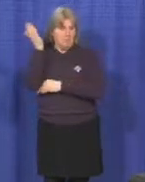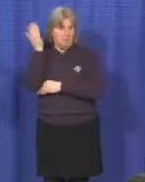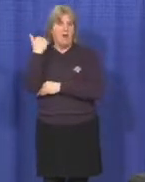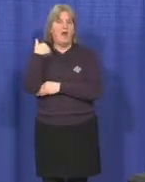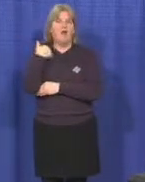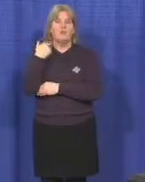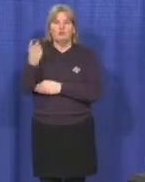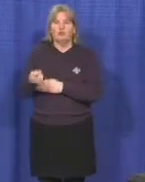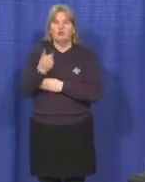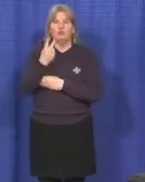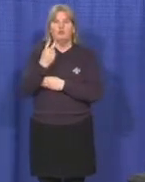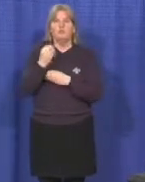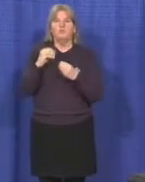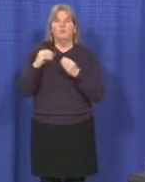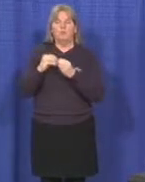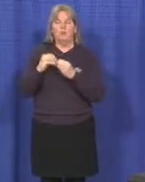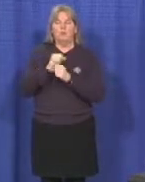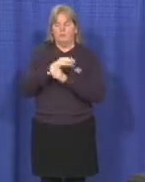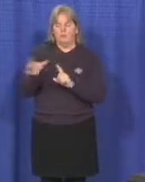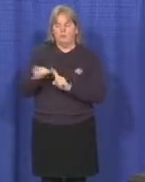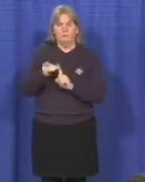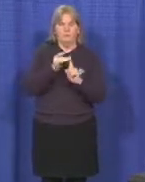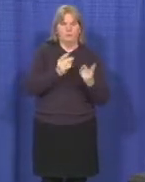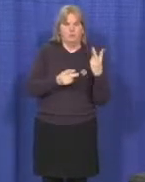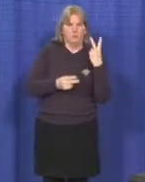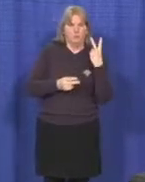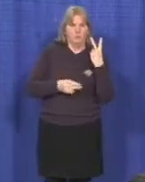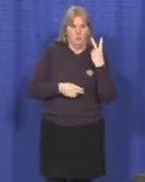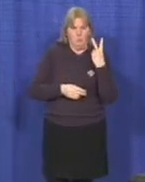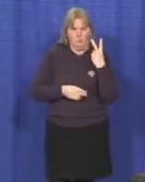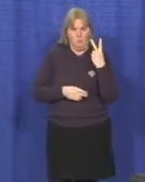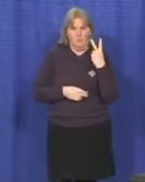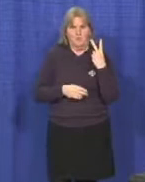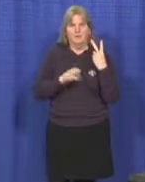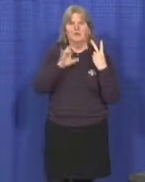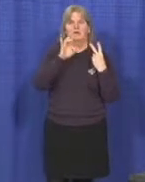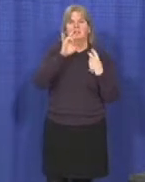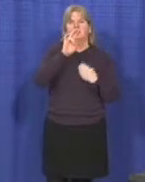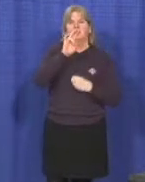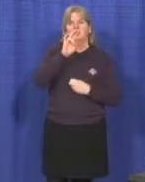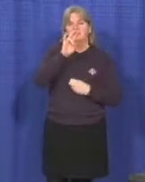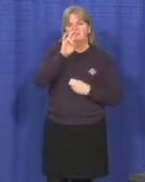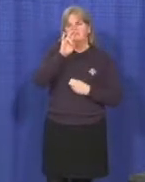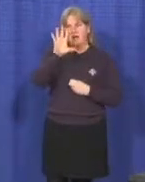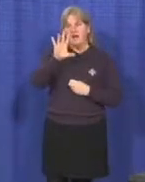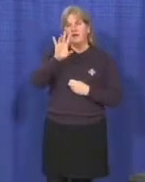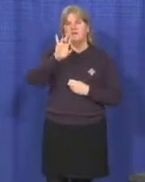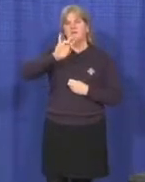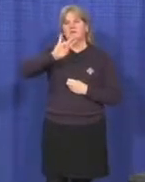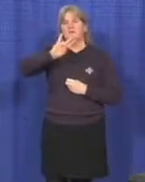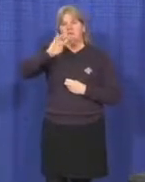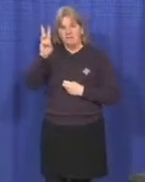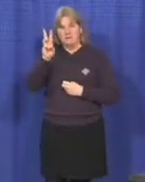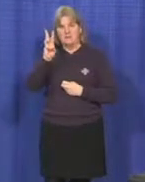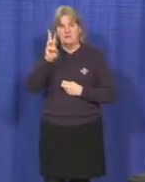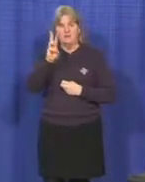had no two new cases 75 and 76